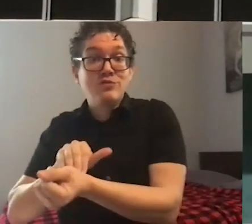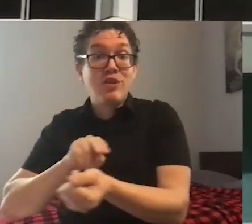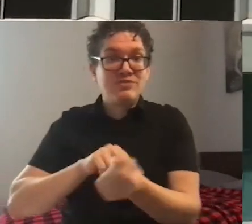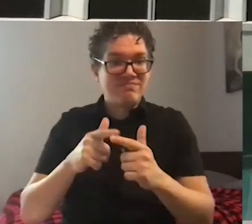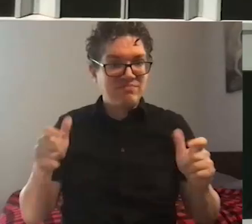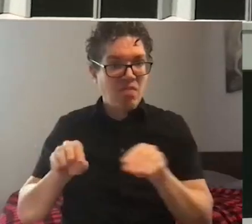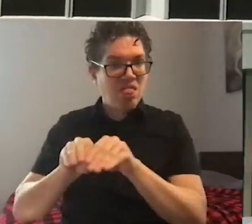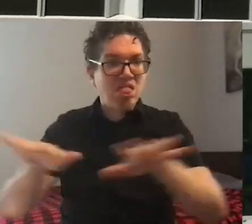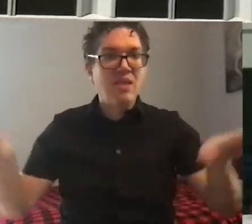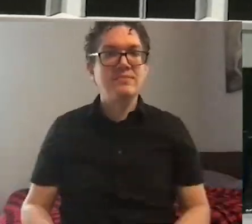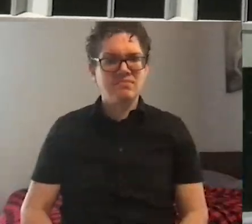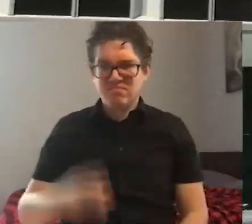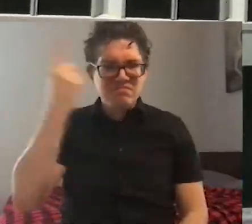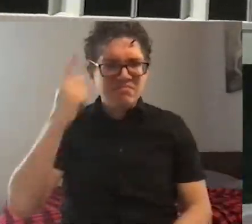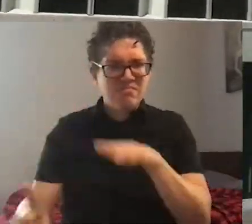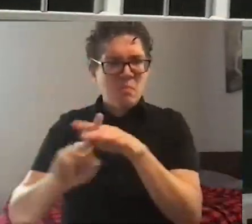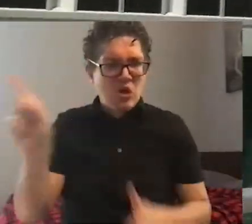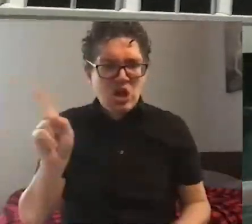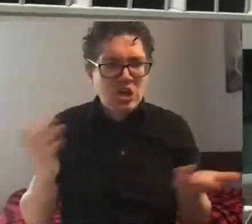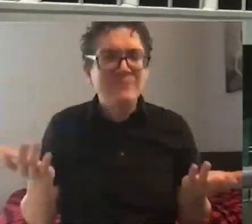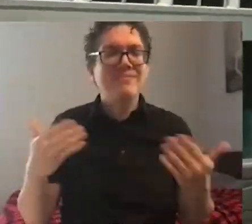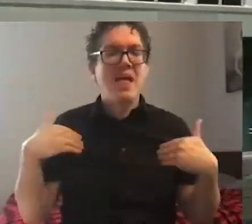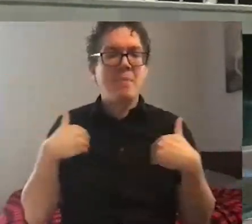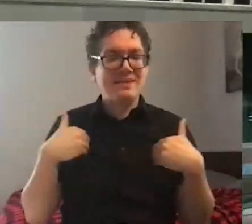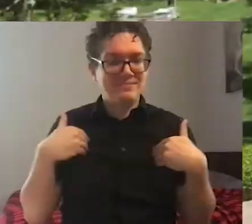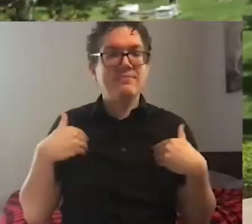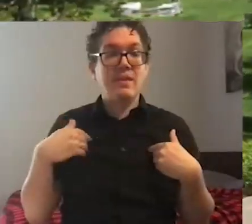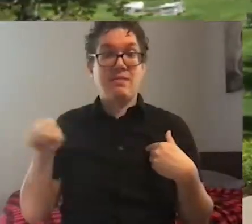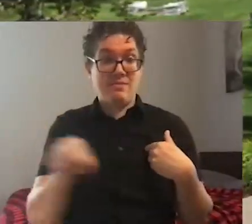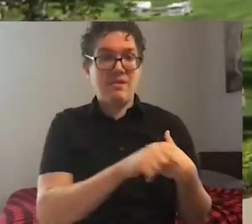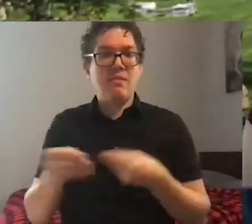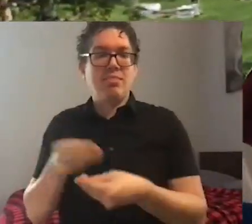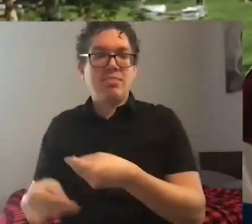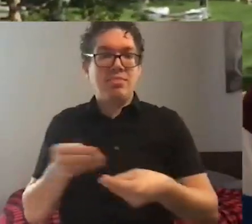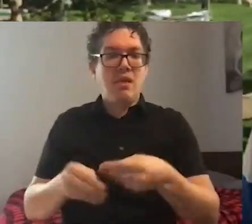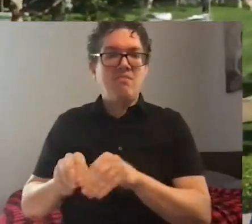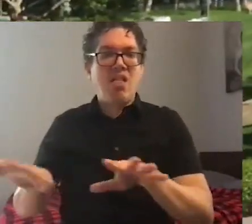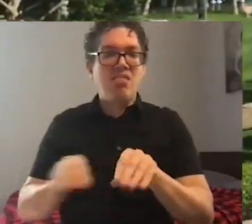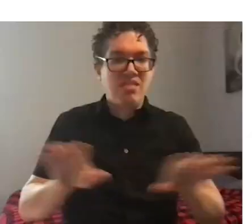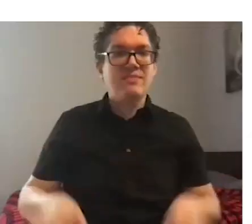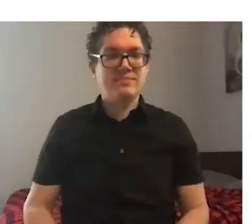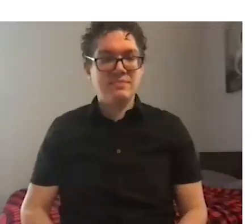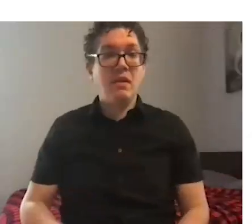to friends and family members along with healthcare staff.So, where did the virus come from?